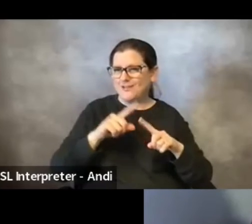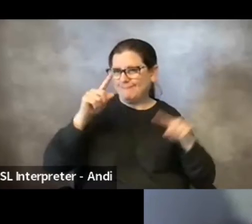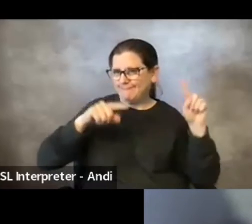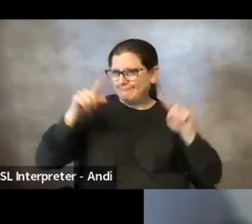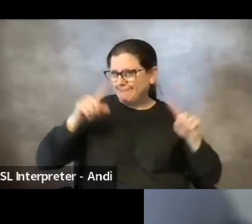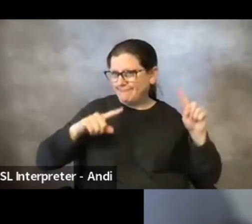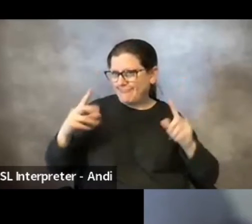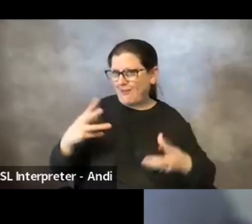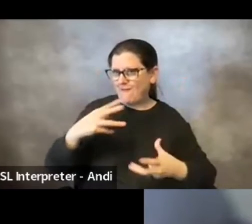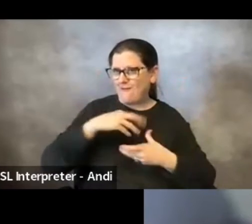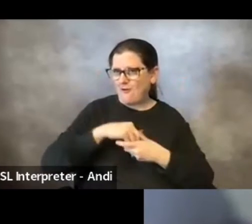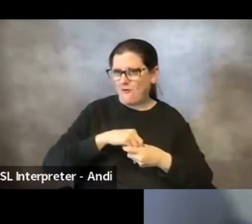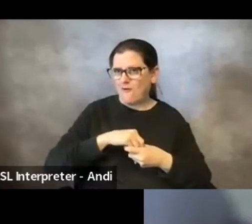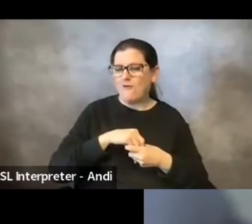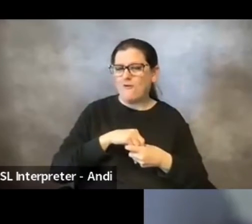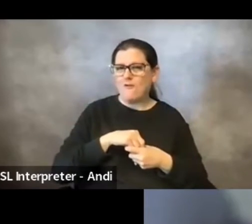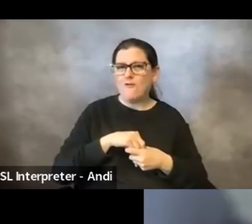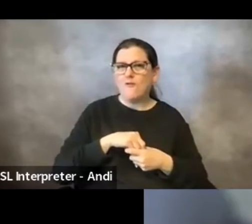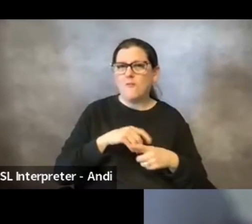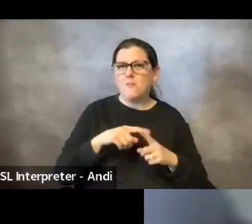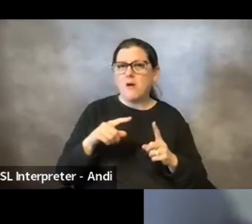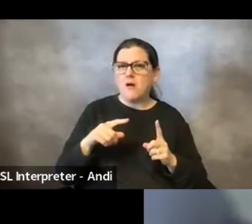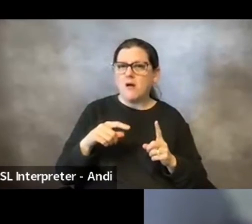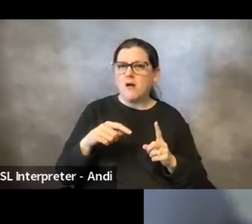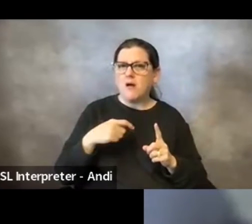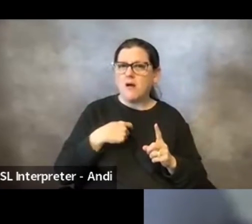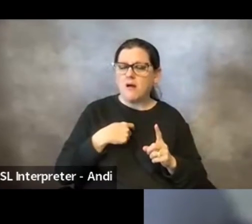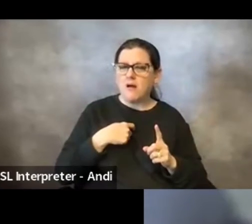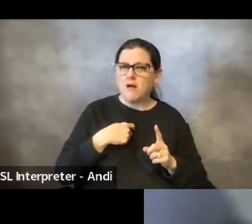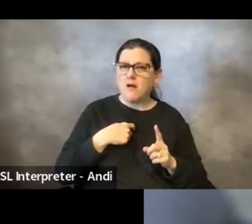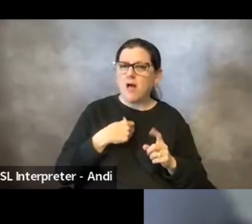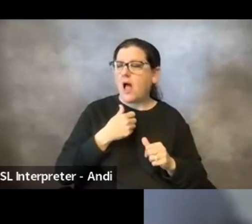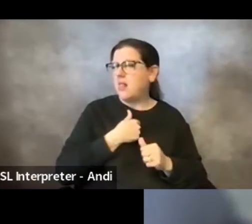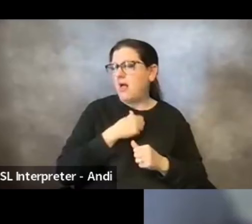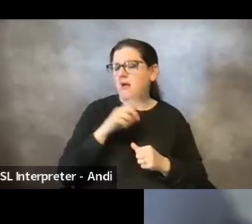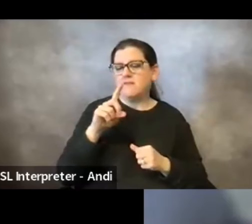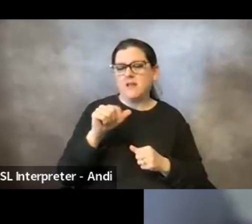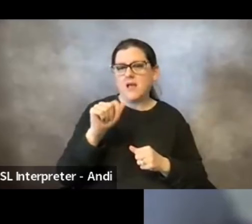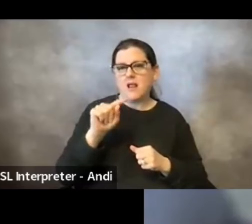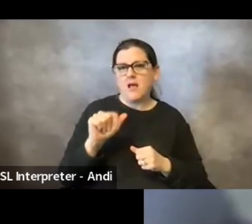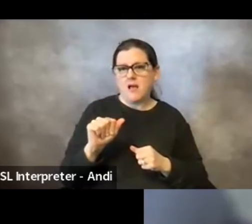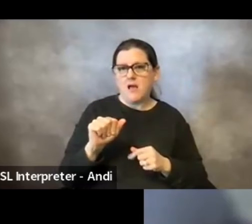play, but I'm the one you know, it's it's great. I love data, but also love to hear people's